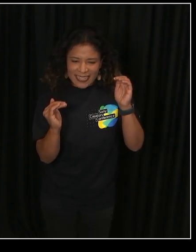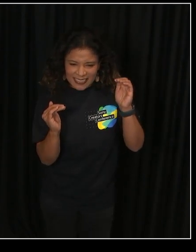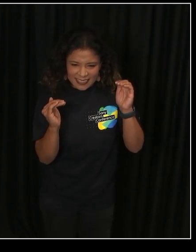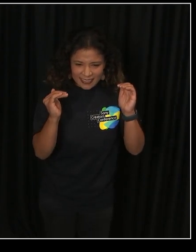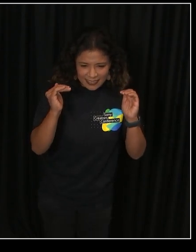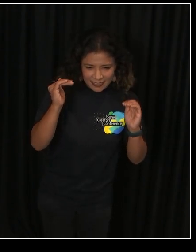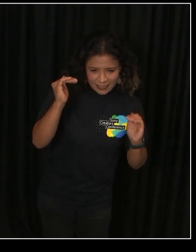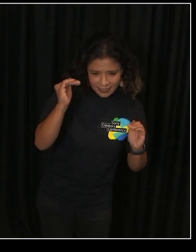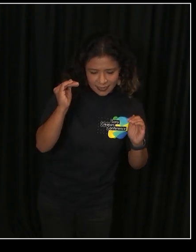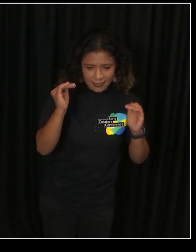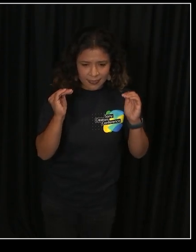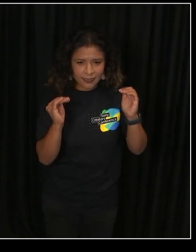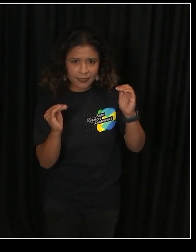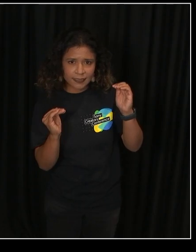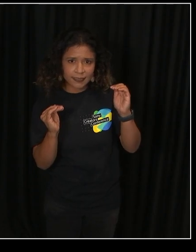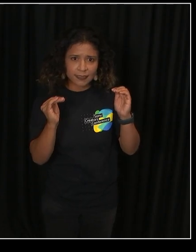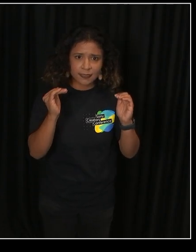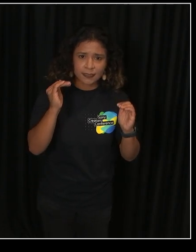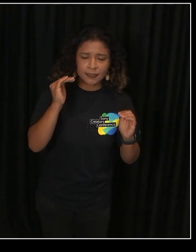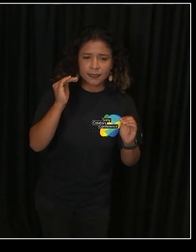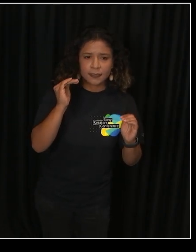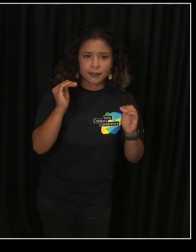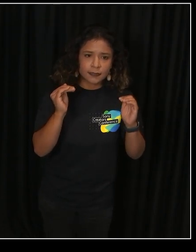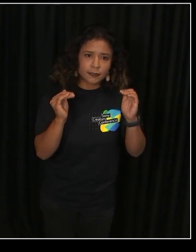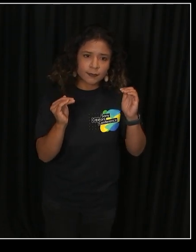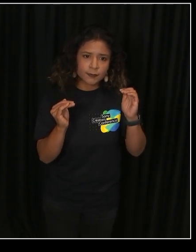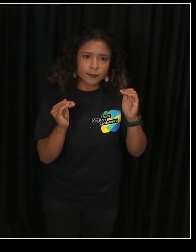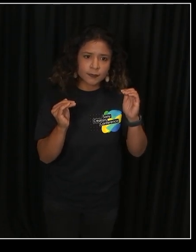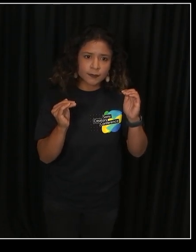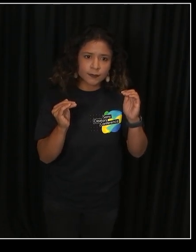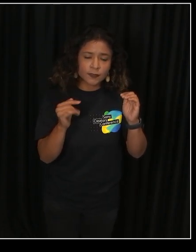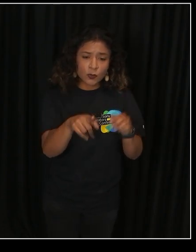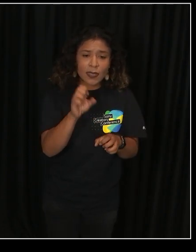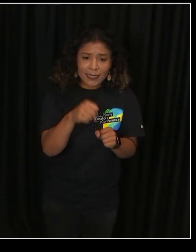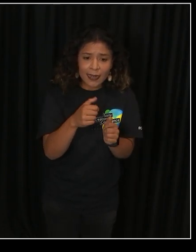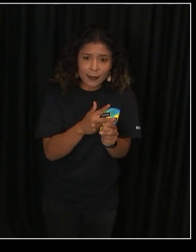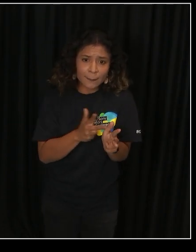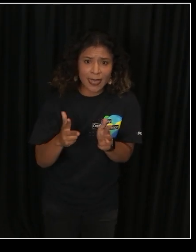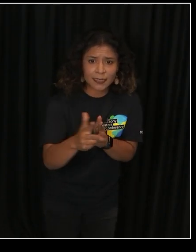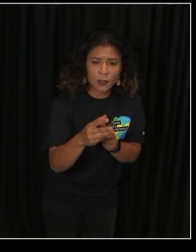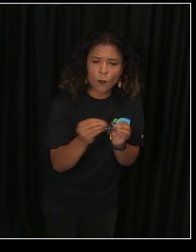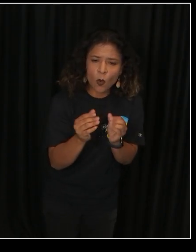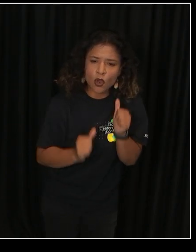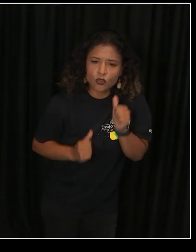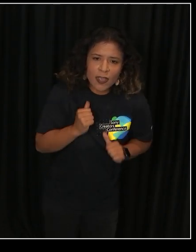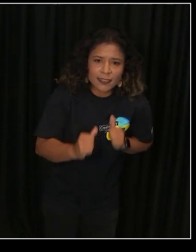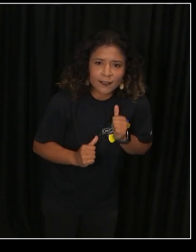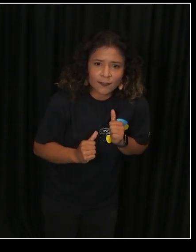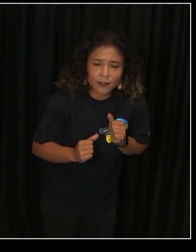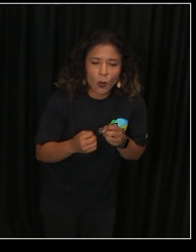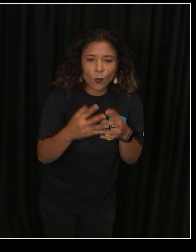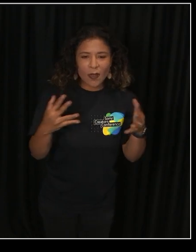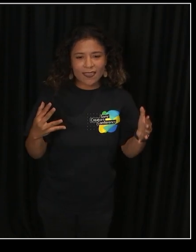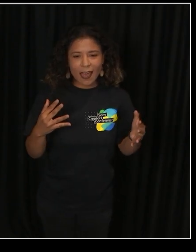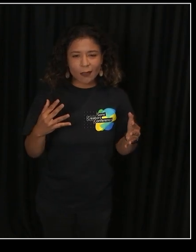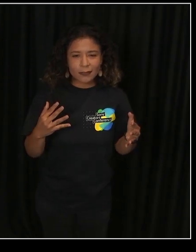aggressive enough to execute passes and stuff, while not being a bad sport.